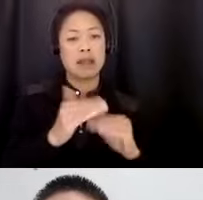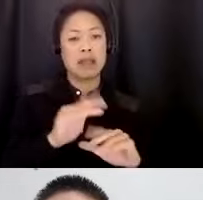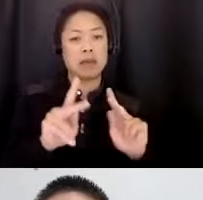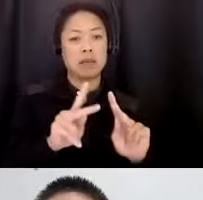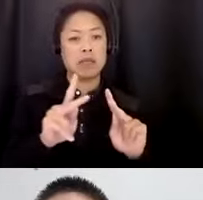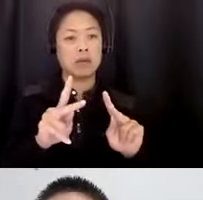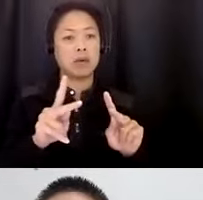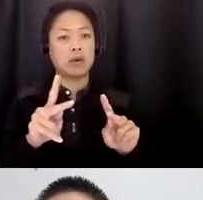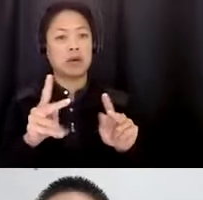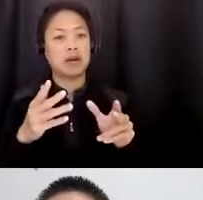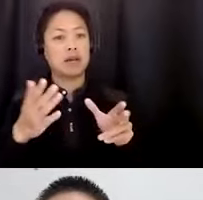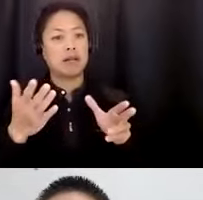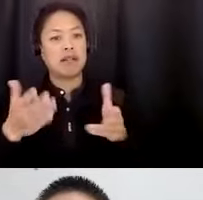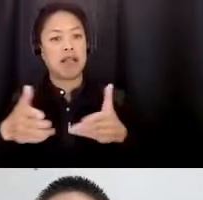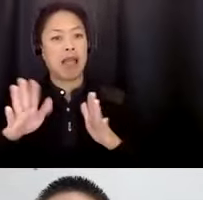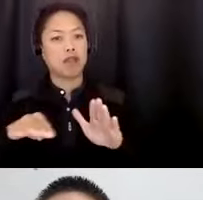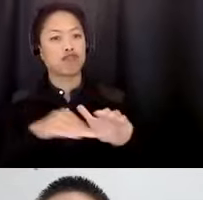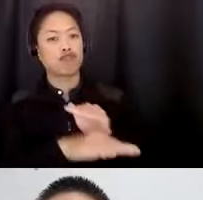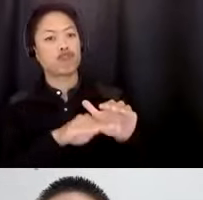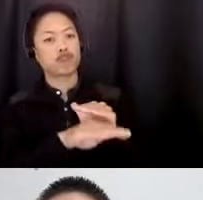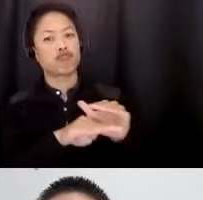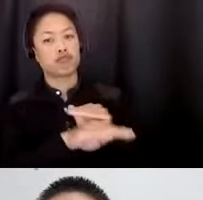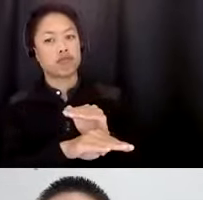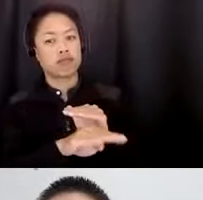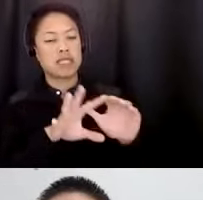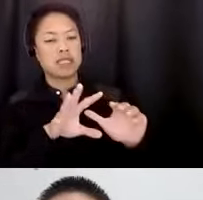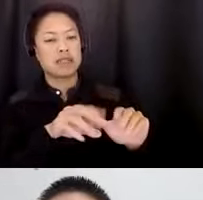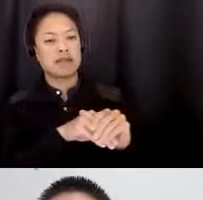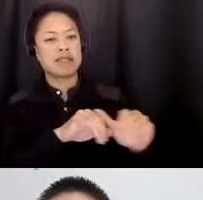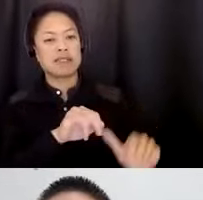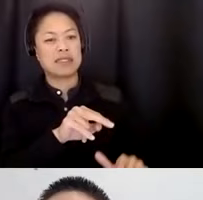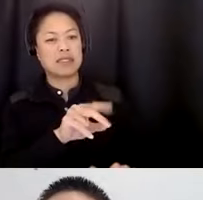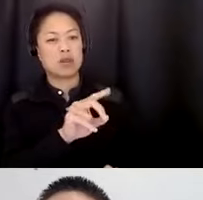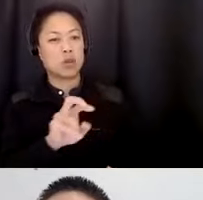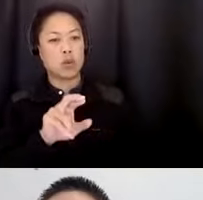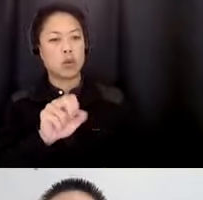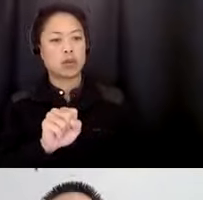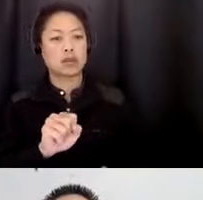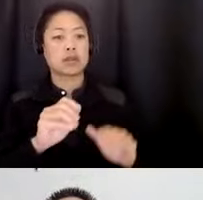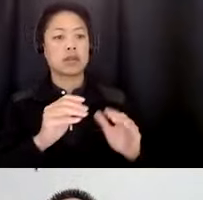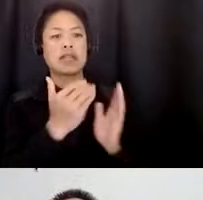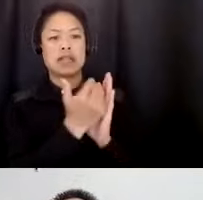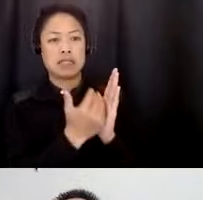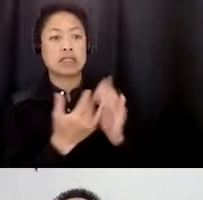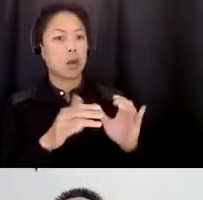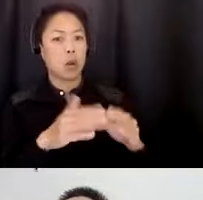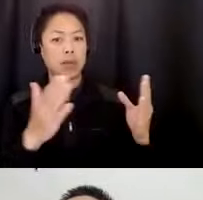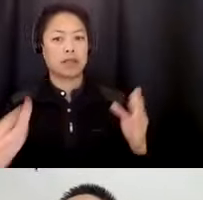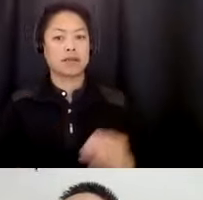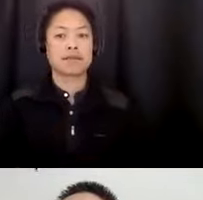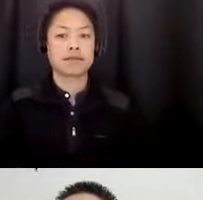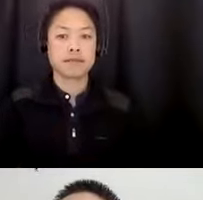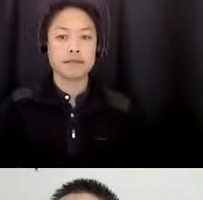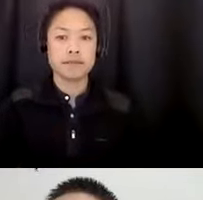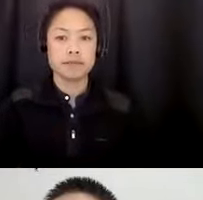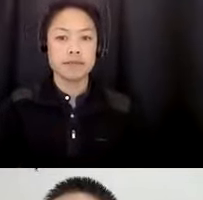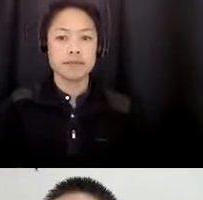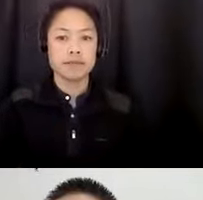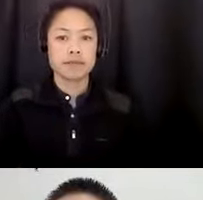And here’s a list of other things. The thing with outdoor dining not being allowed anymore-